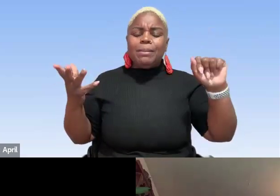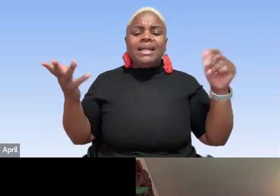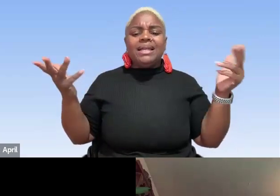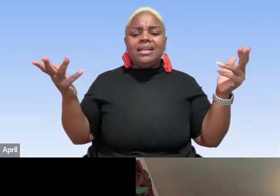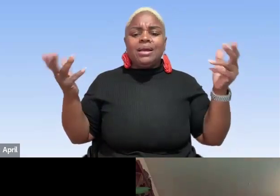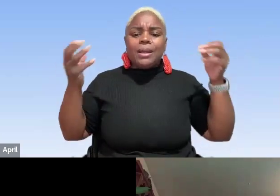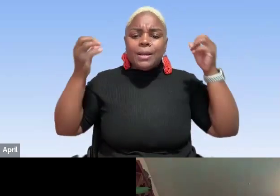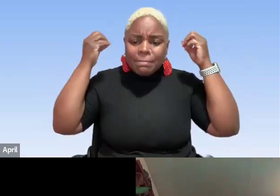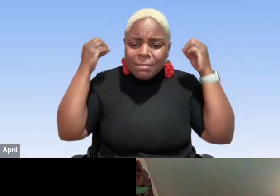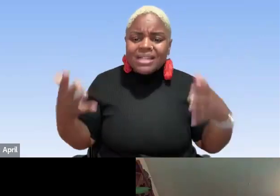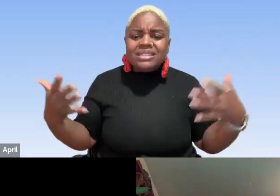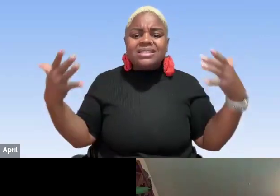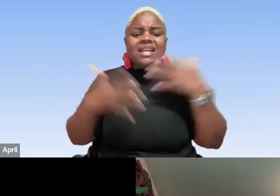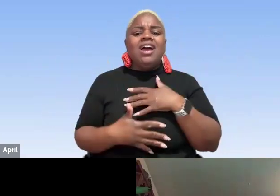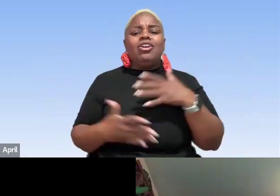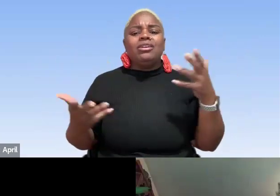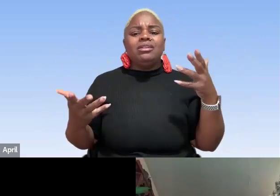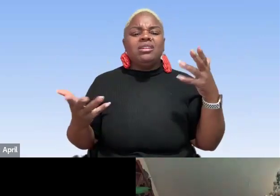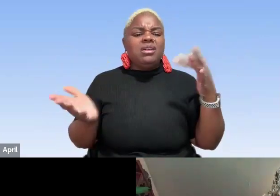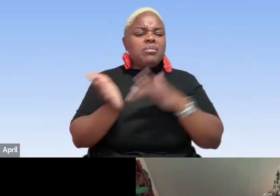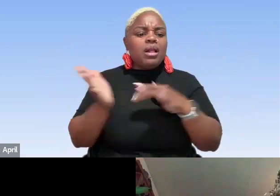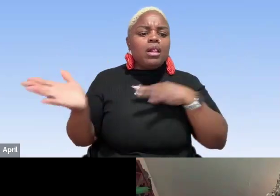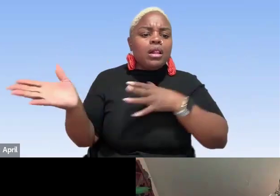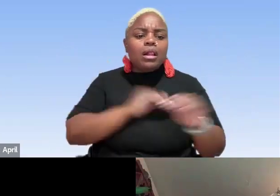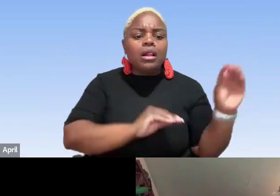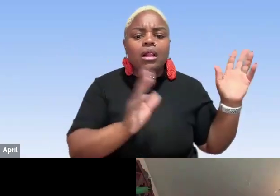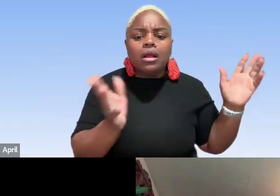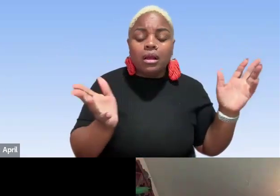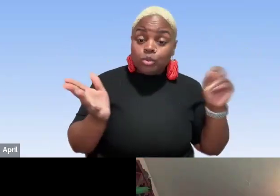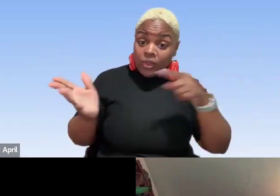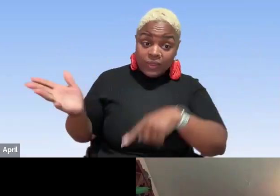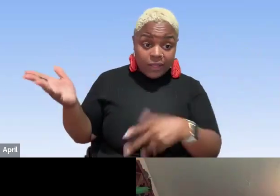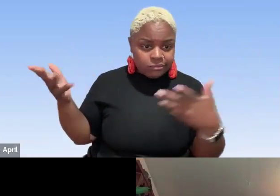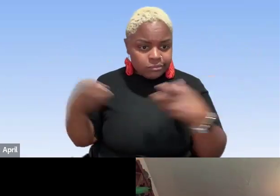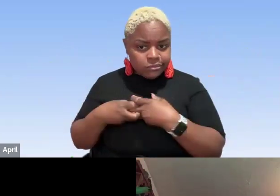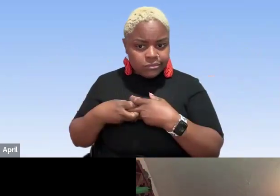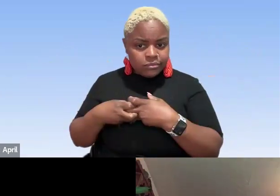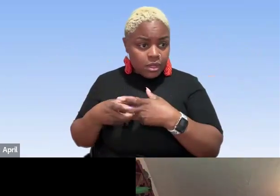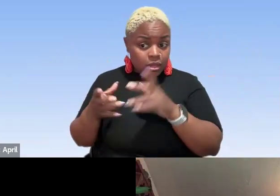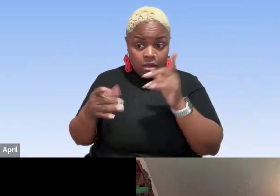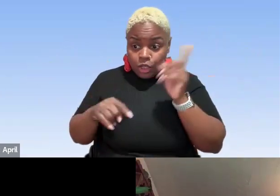Like, getting people to not organize, um, and, and,